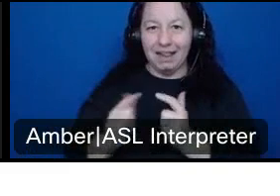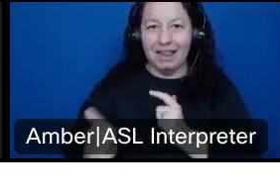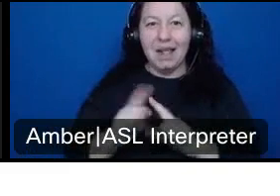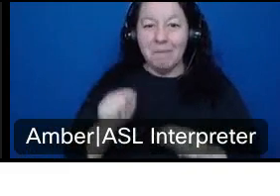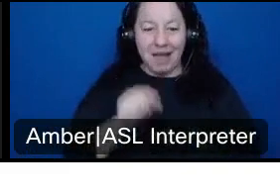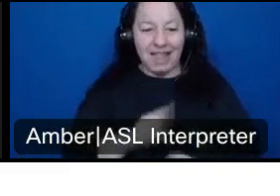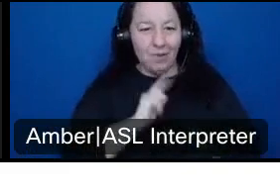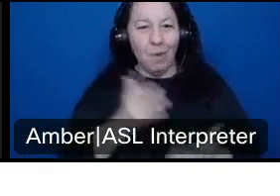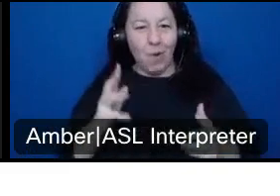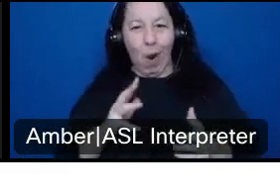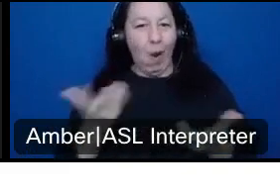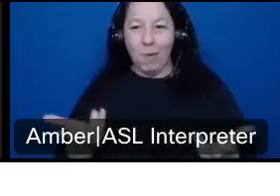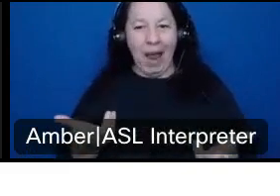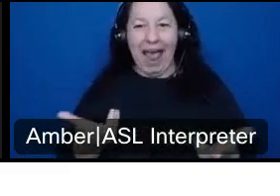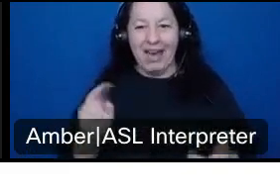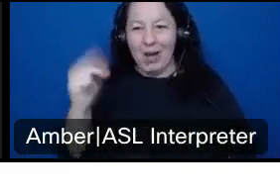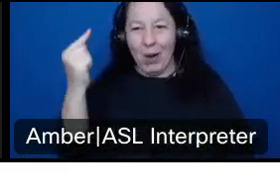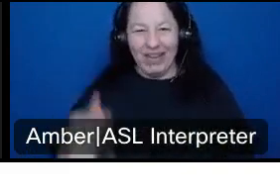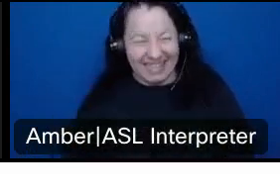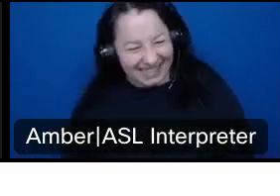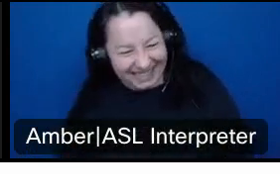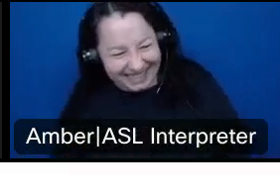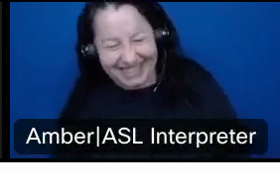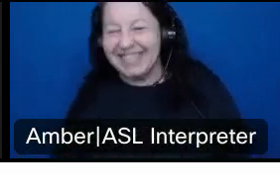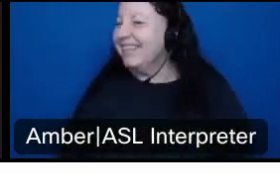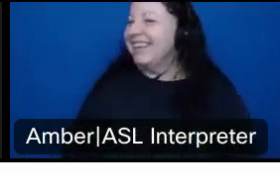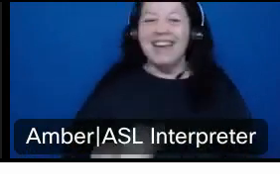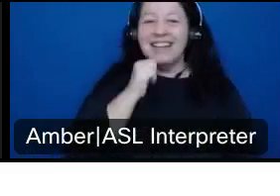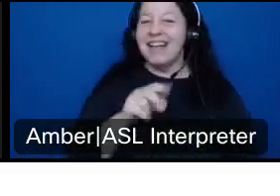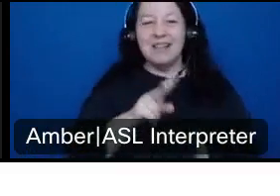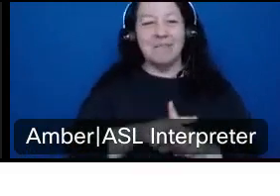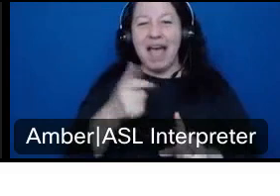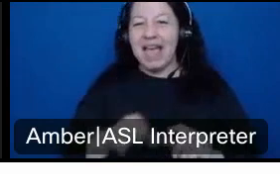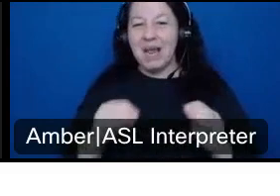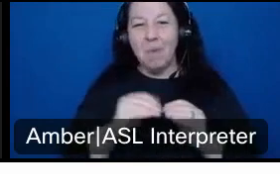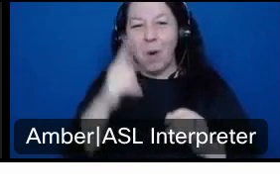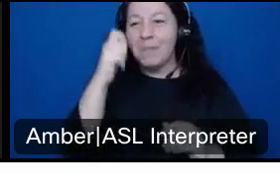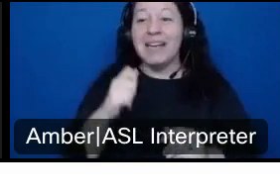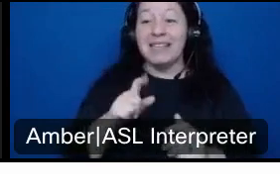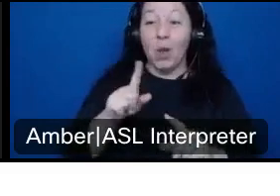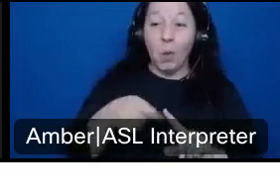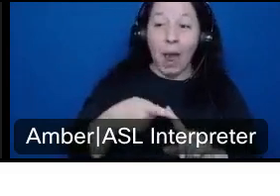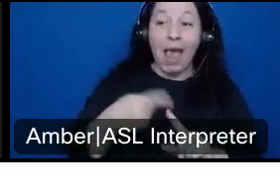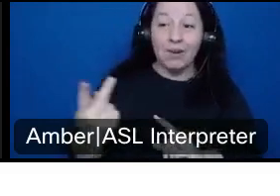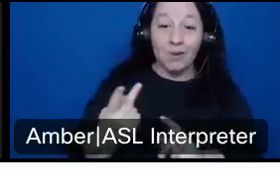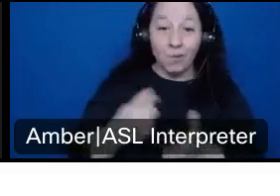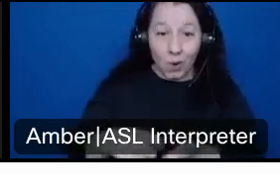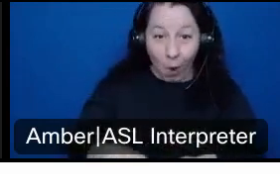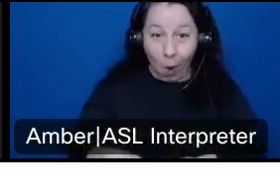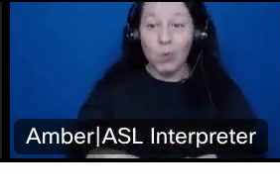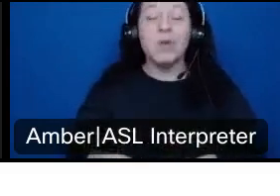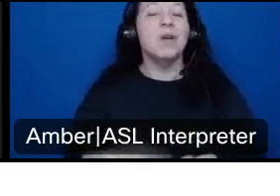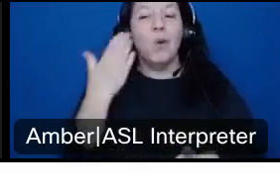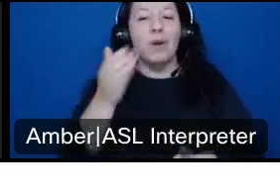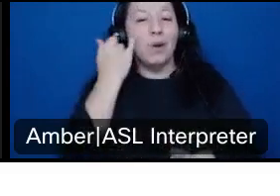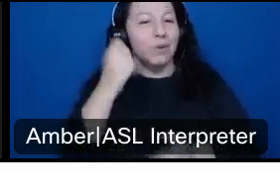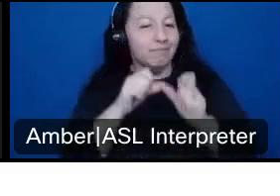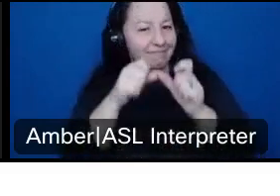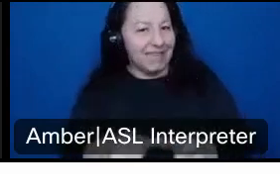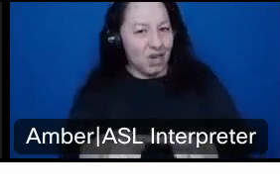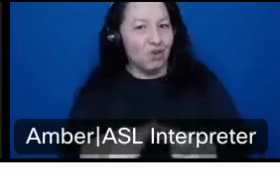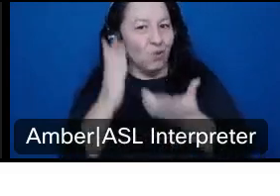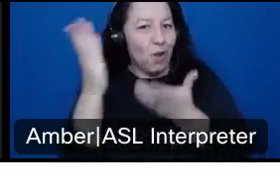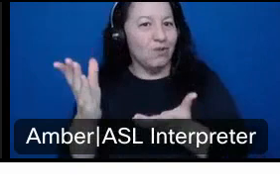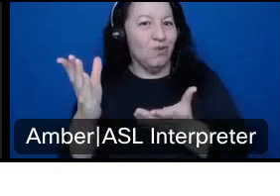So, it's out of date because at the time that we wrote it, we did not know whether or not it would be a continuing resolution on the budget.